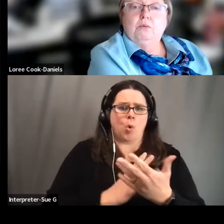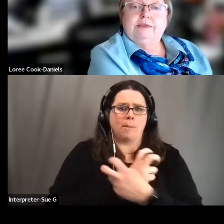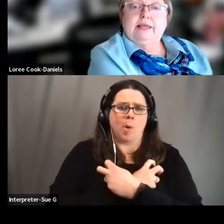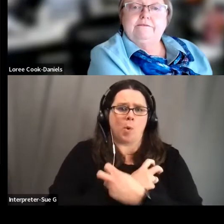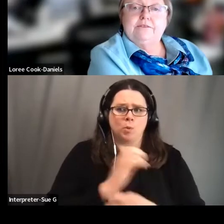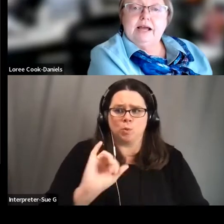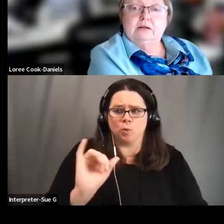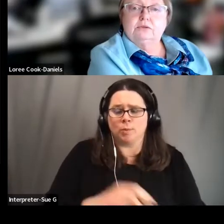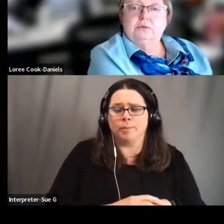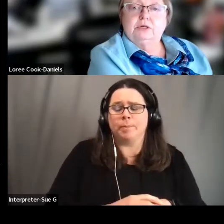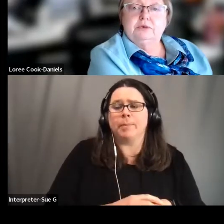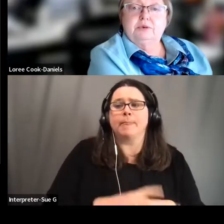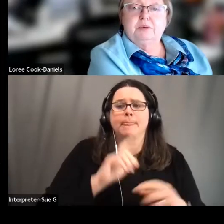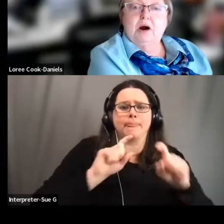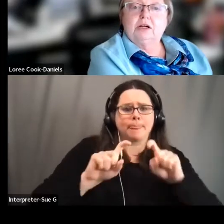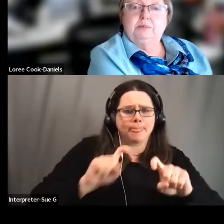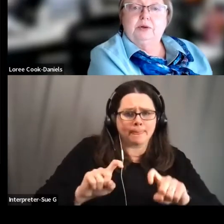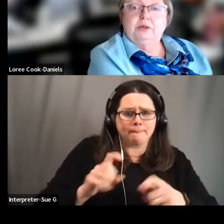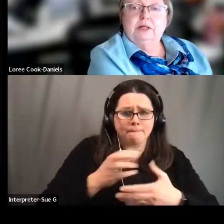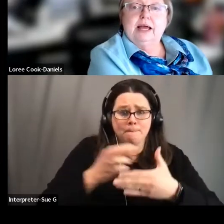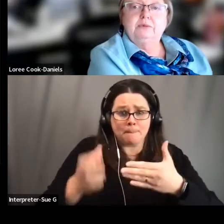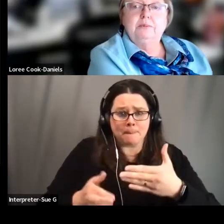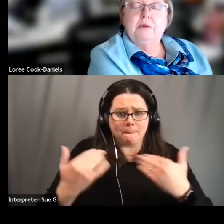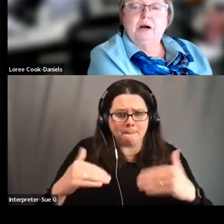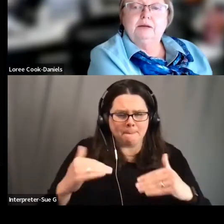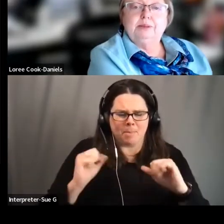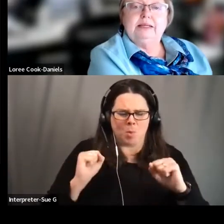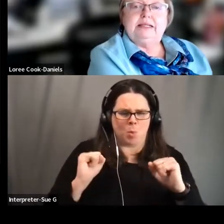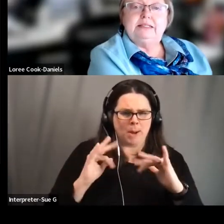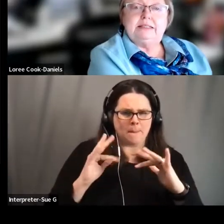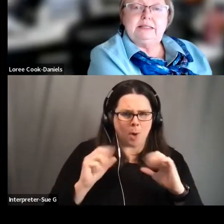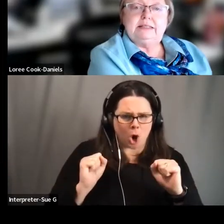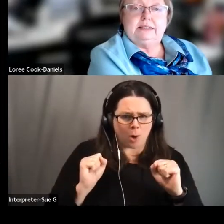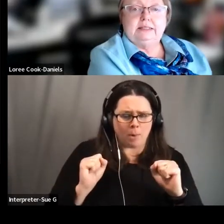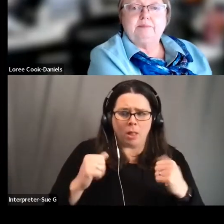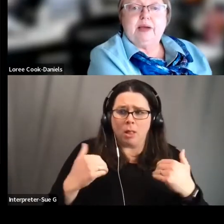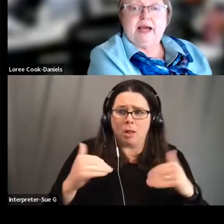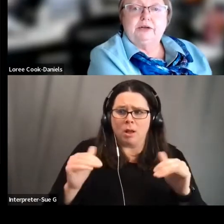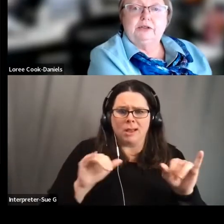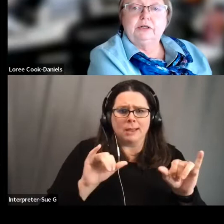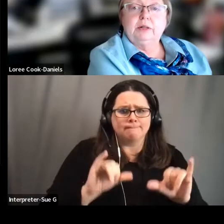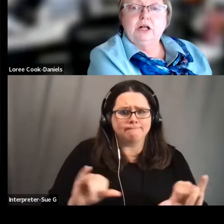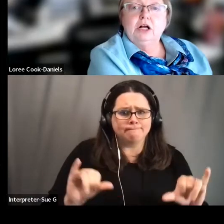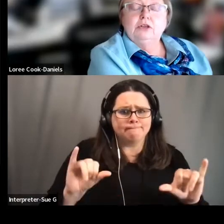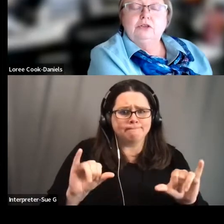What they found was a remarkable and remarkably consistent pattern.